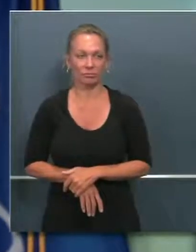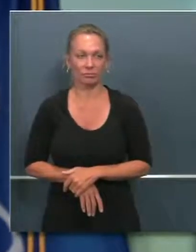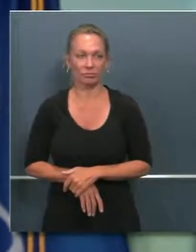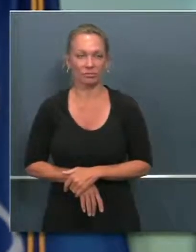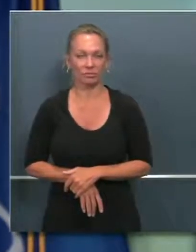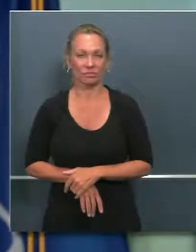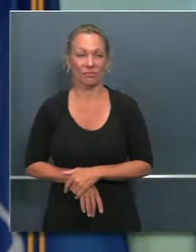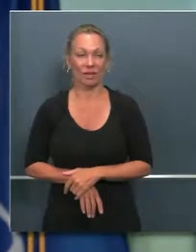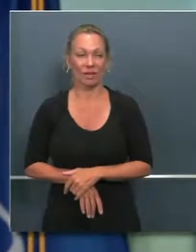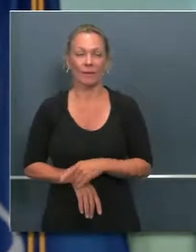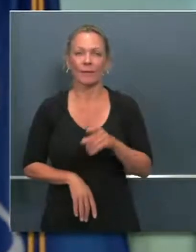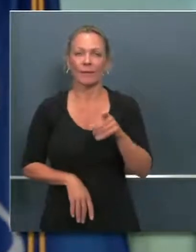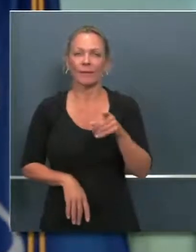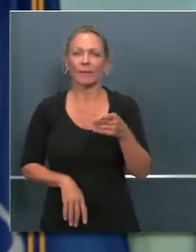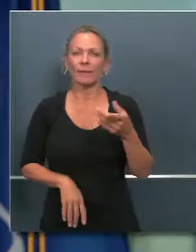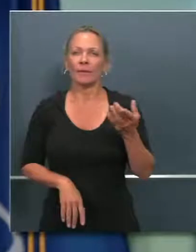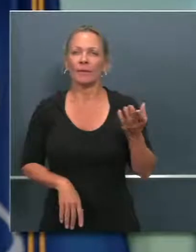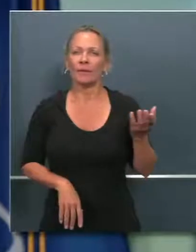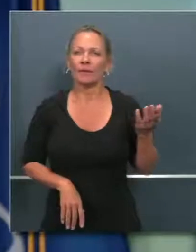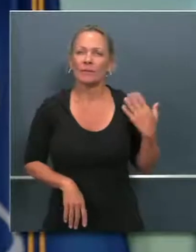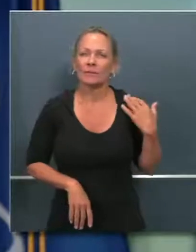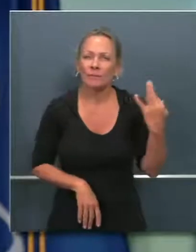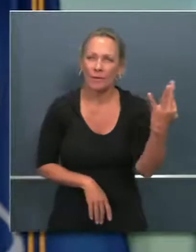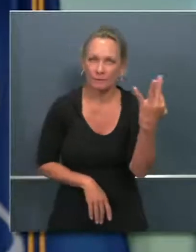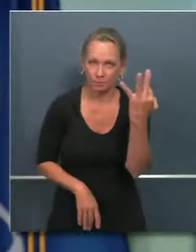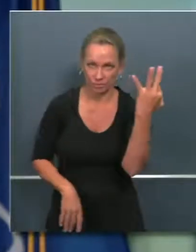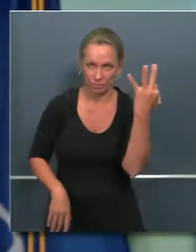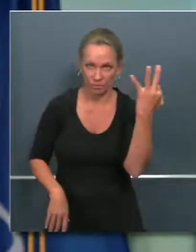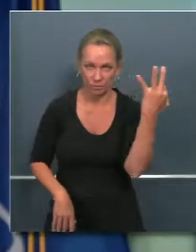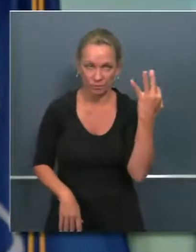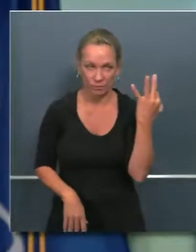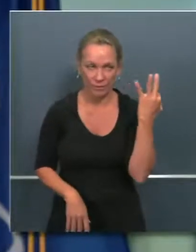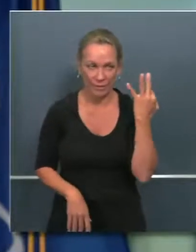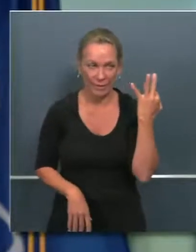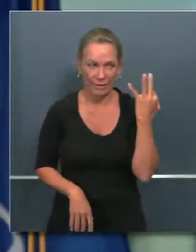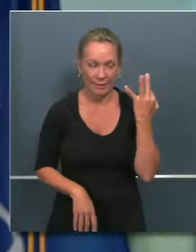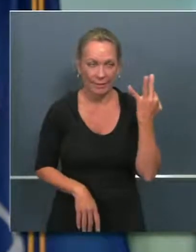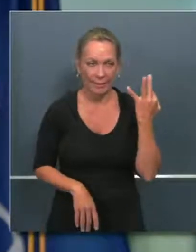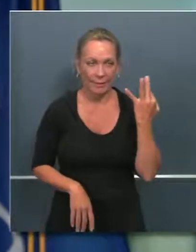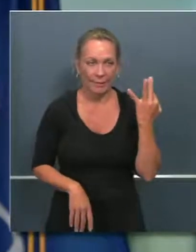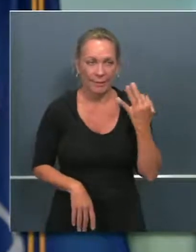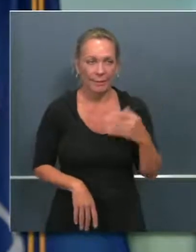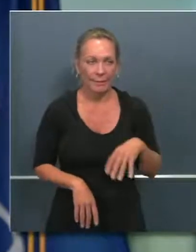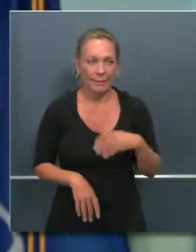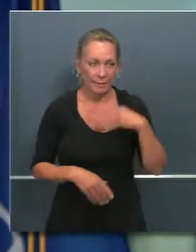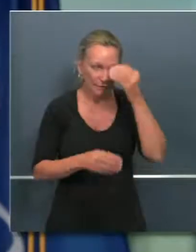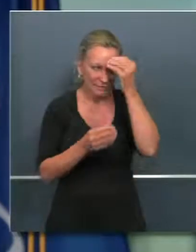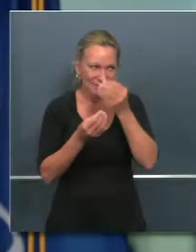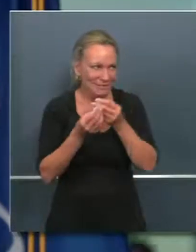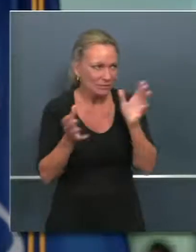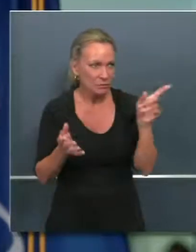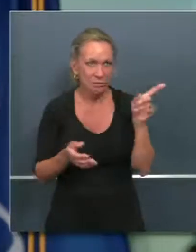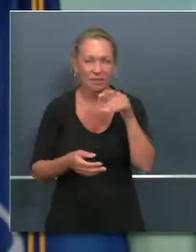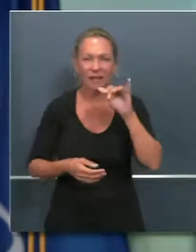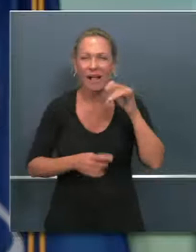all facility letter go out through CD pH giving guidance on exactly how visitation and skilled